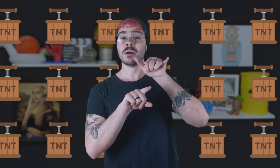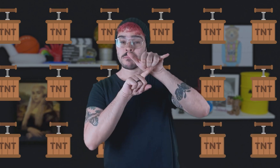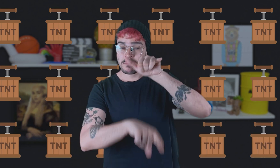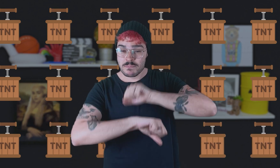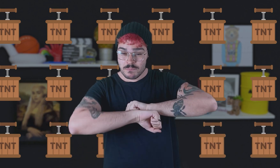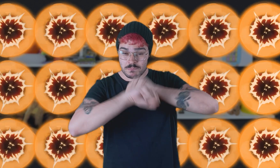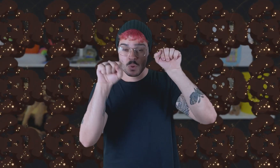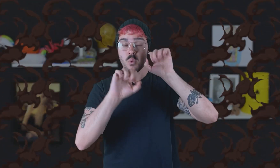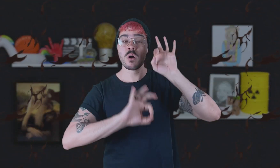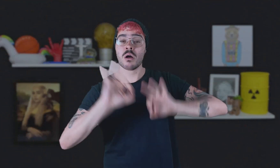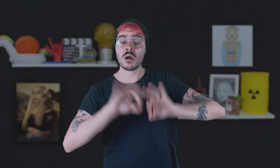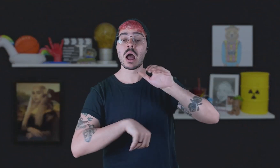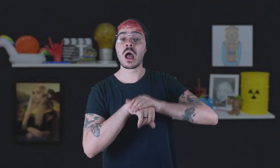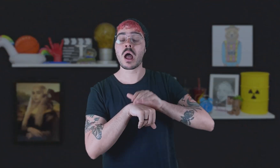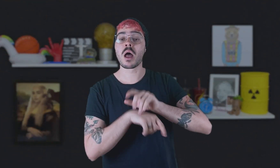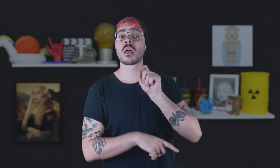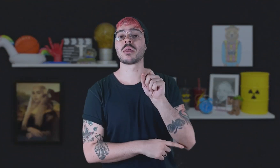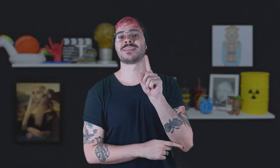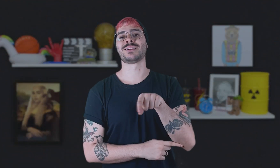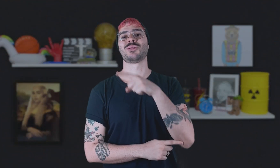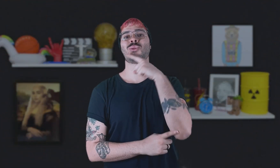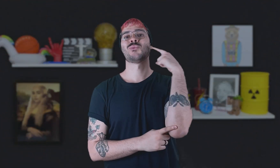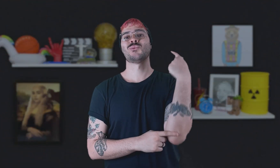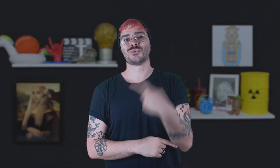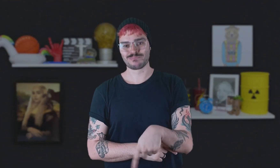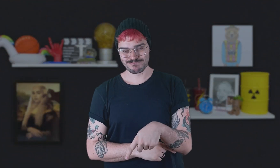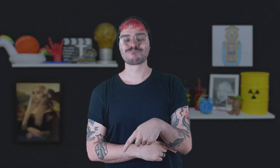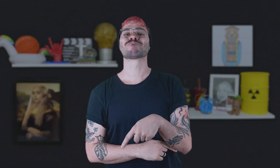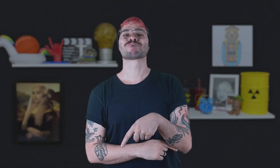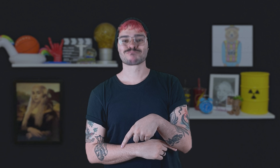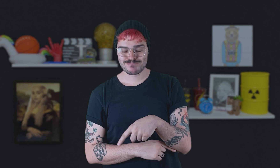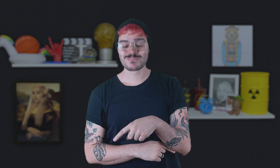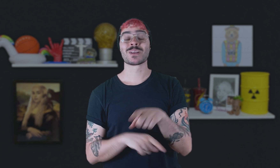developed by the USSR ,